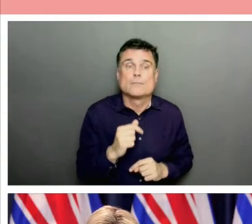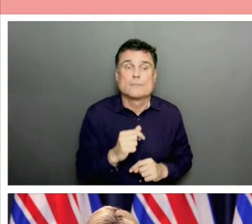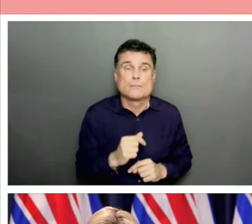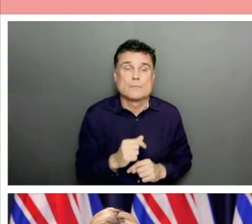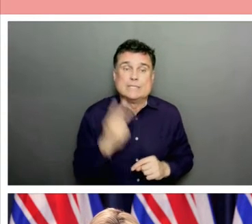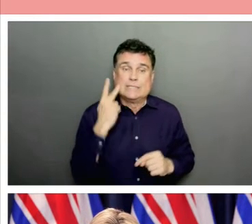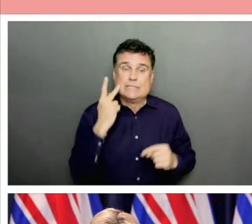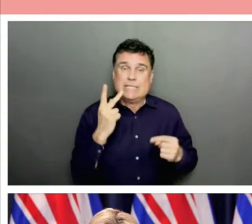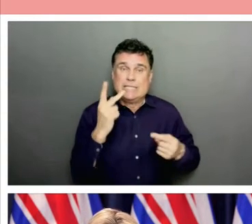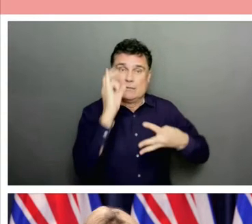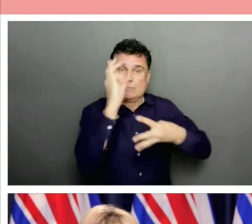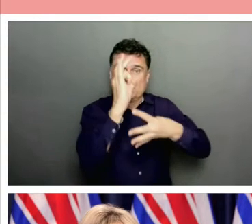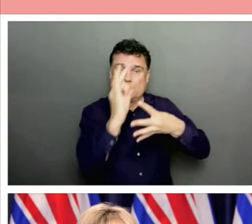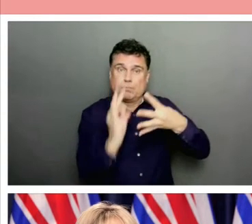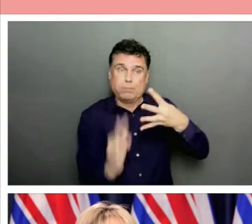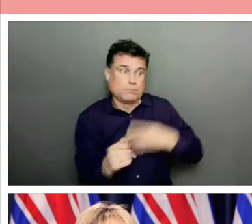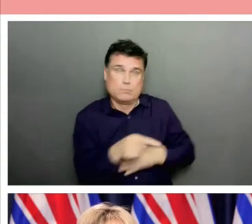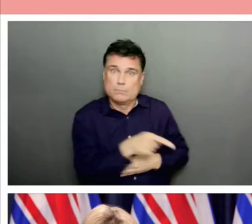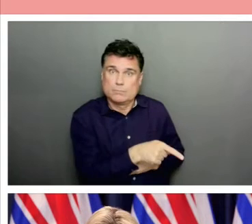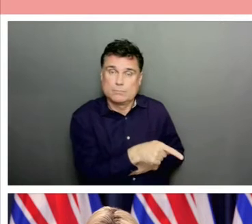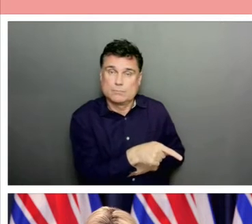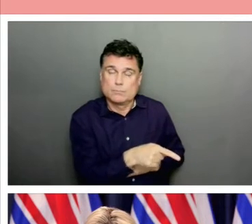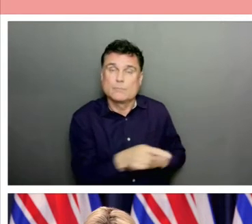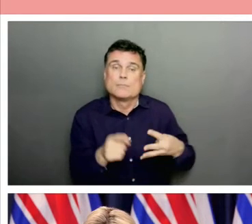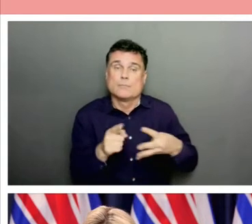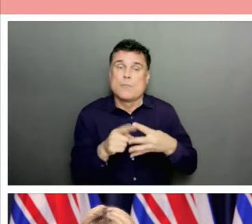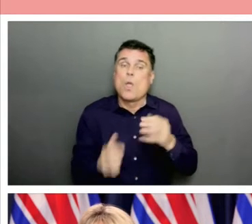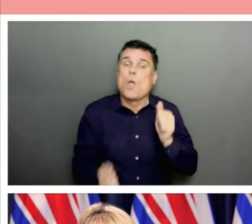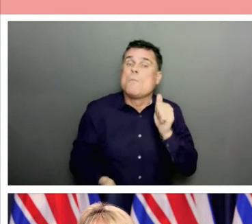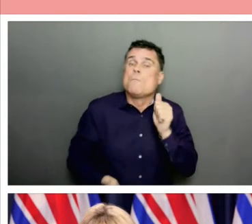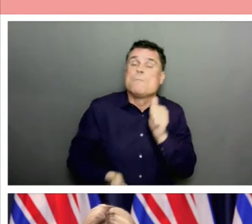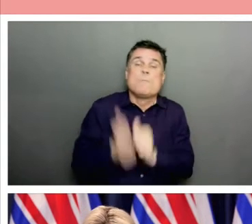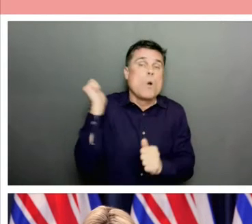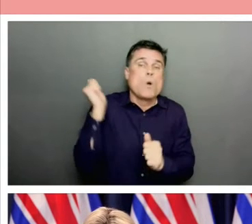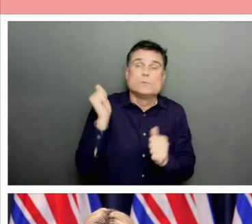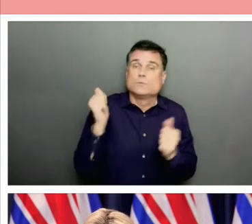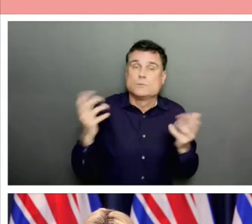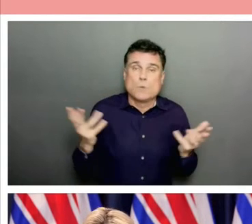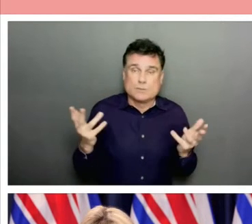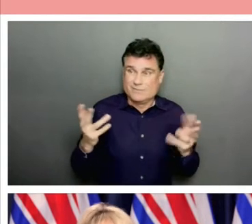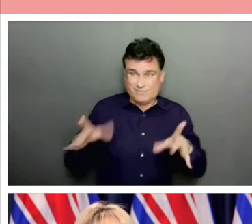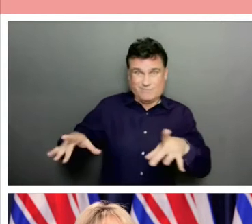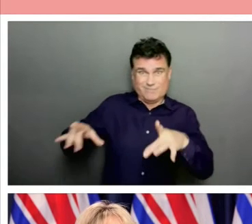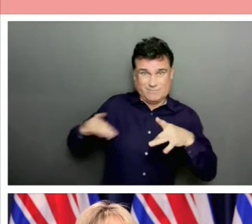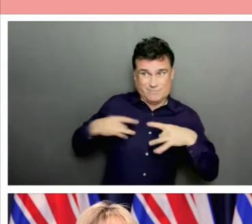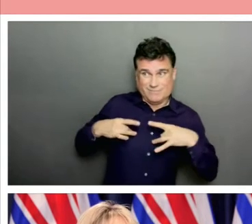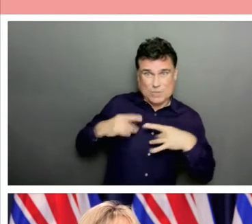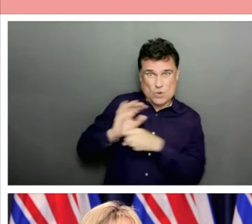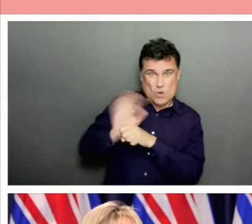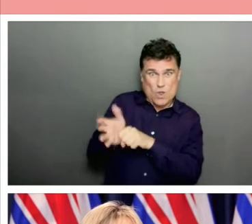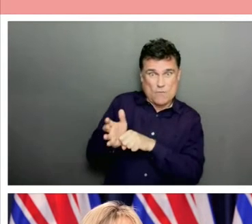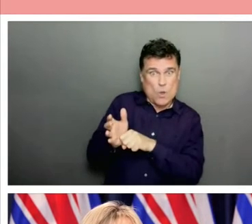Of cases in the schools, two thirds of them three quarters were in students and one quarter